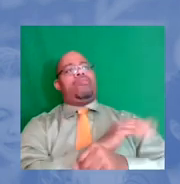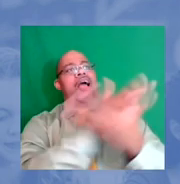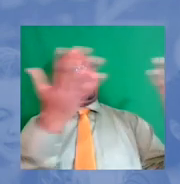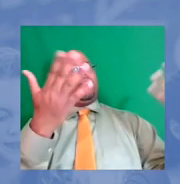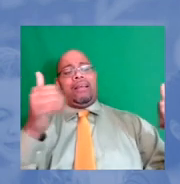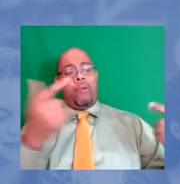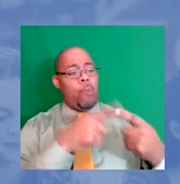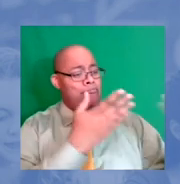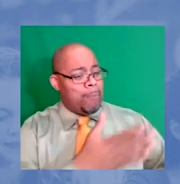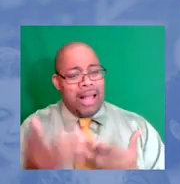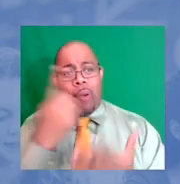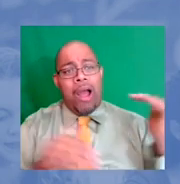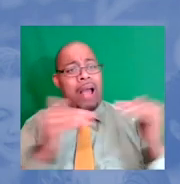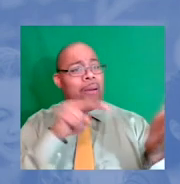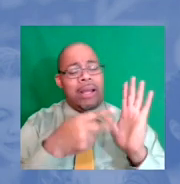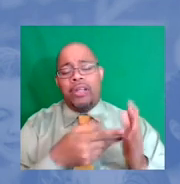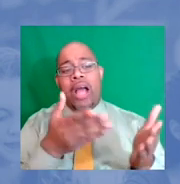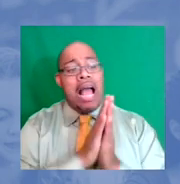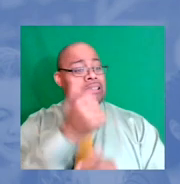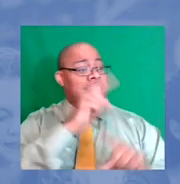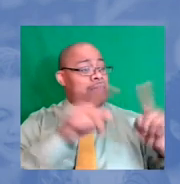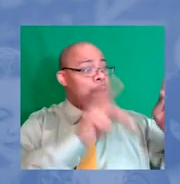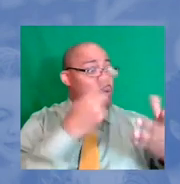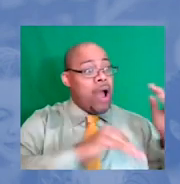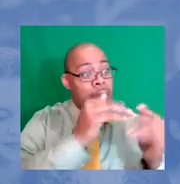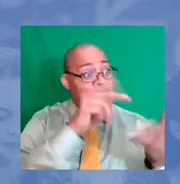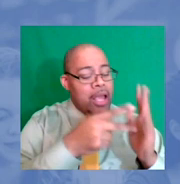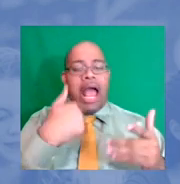YOU'RE GOING TO GET TEN DIFFERENT RESPONSES AND YOU CAN MULTIPLY THAT.